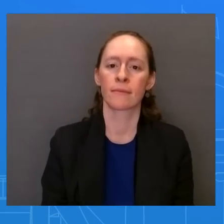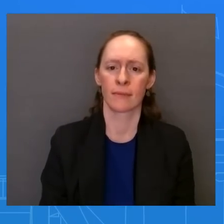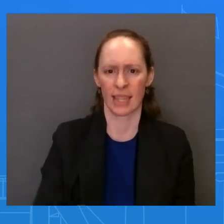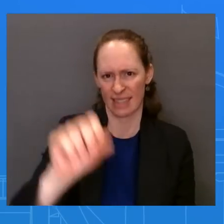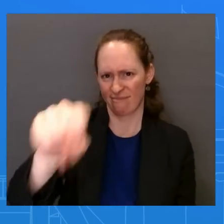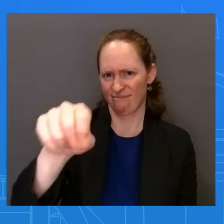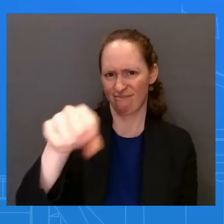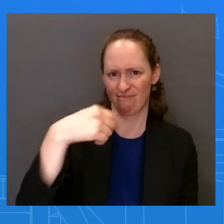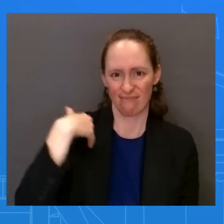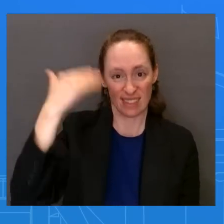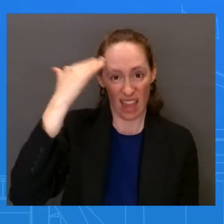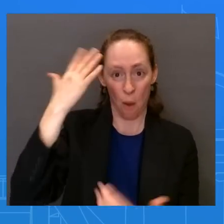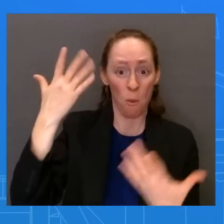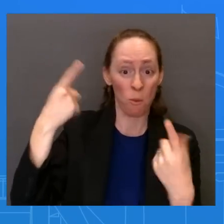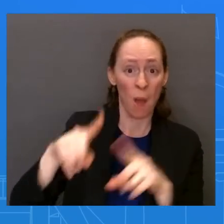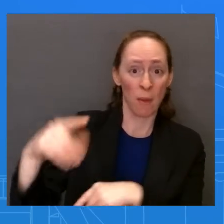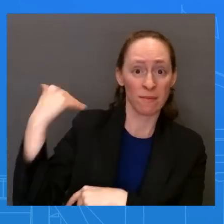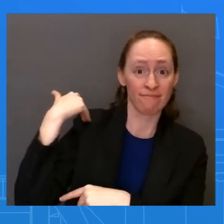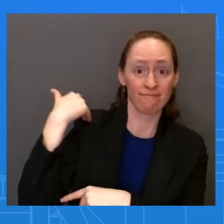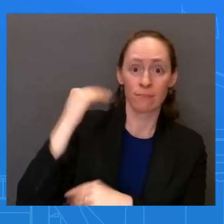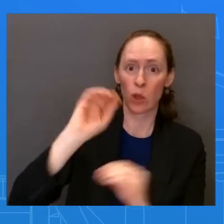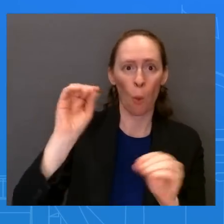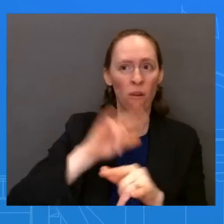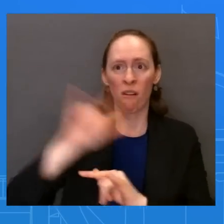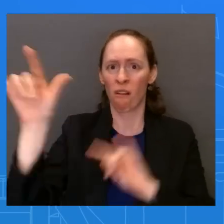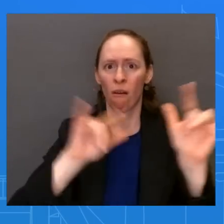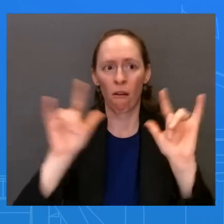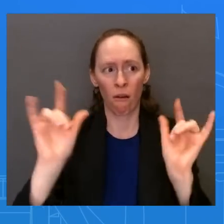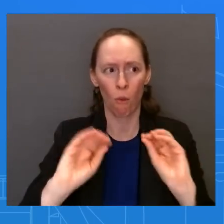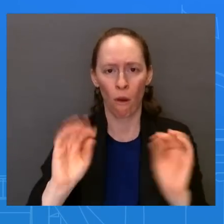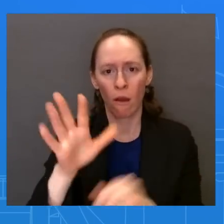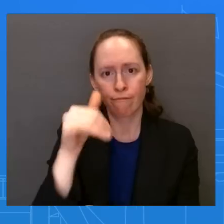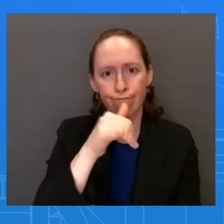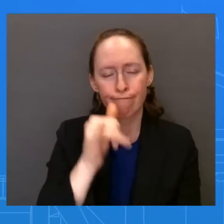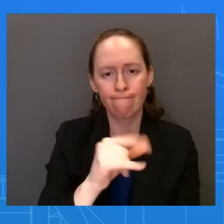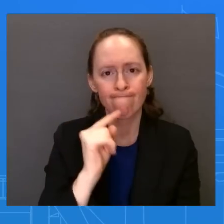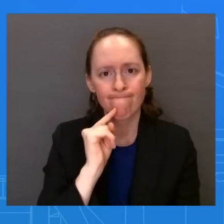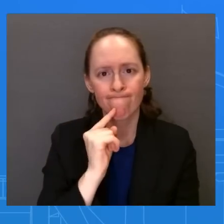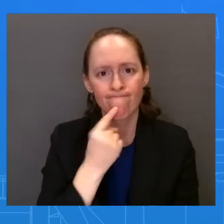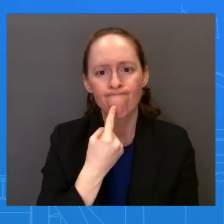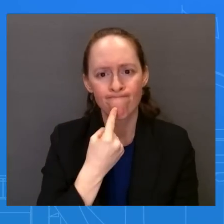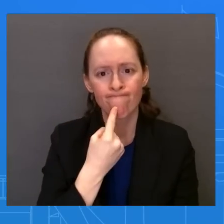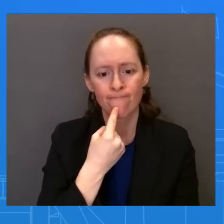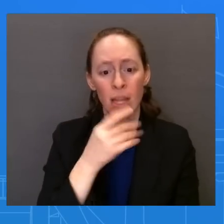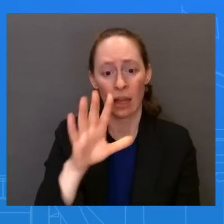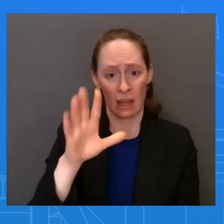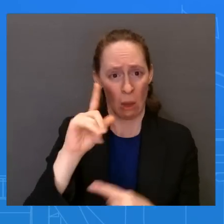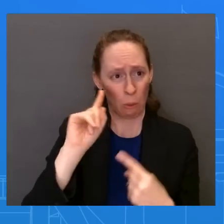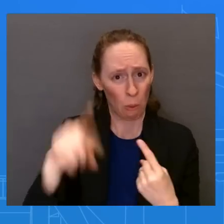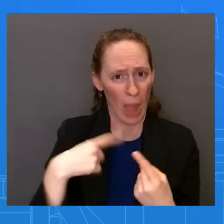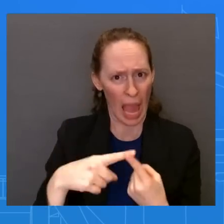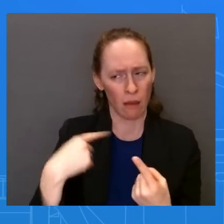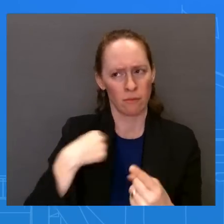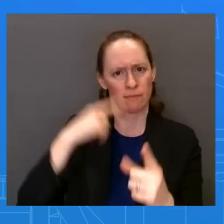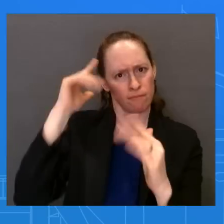When the timeline of the action report, I would go -- I would refer you to the Department of Transportation. The Press: Also, this year Congress